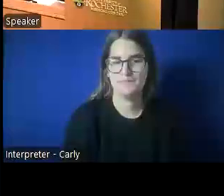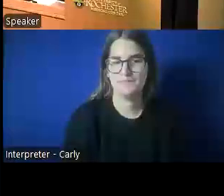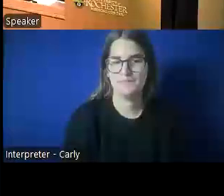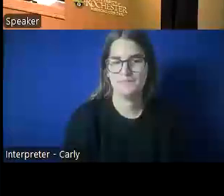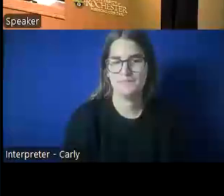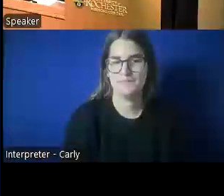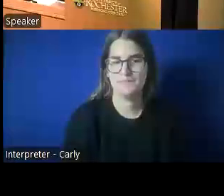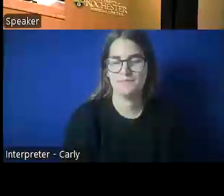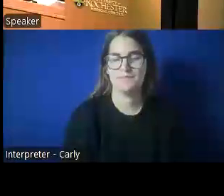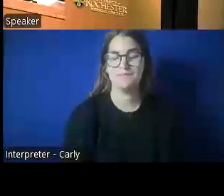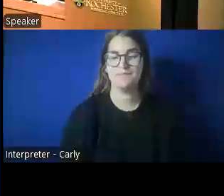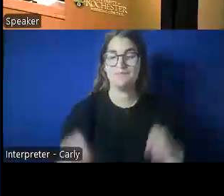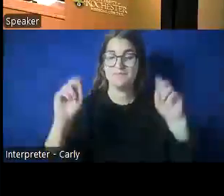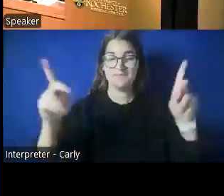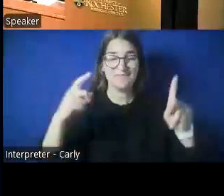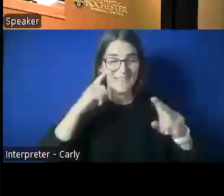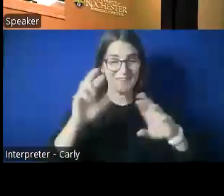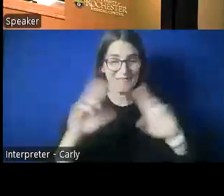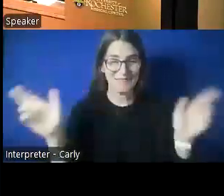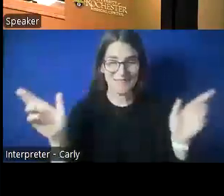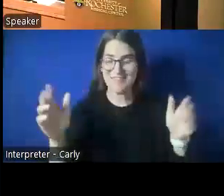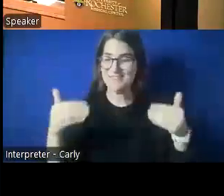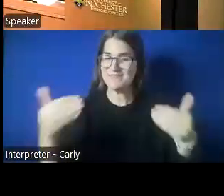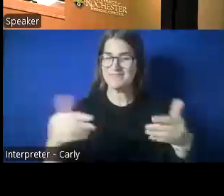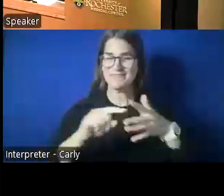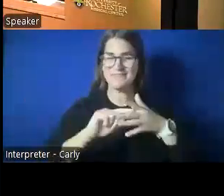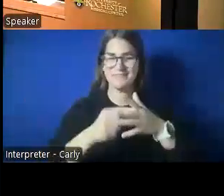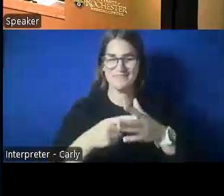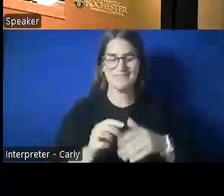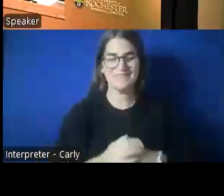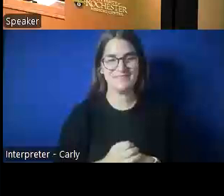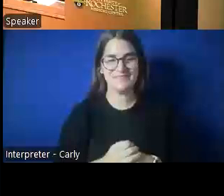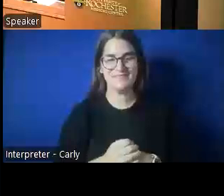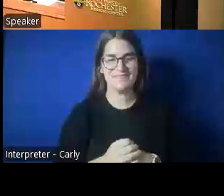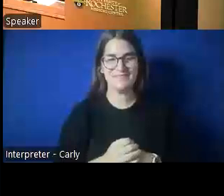thank you all right I think we're ready to get officially started um and stop